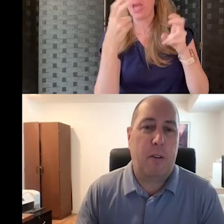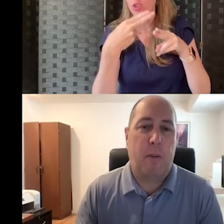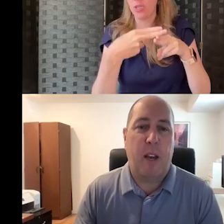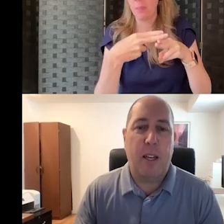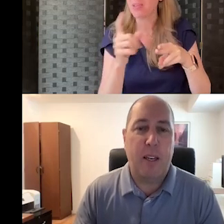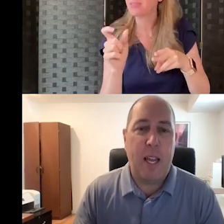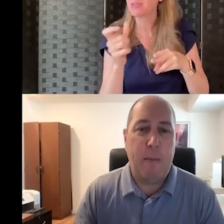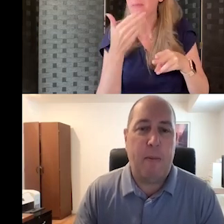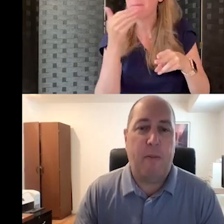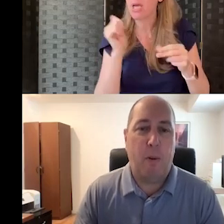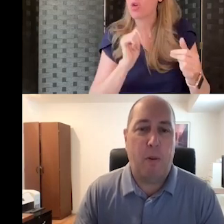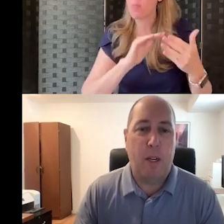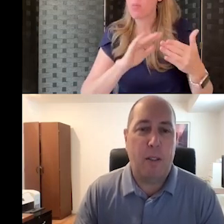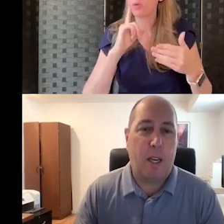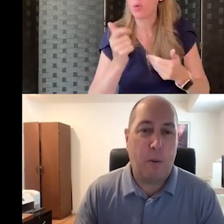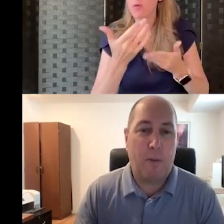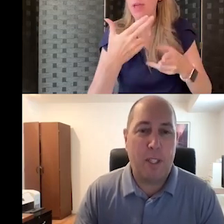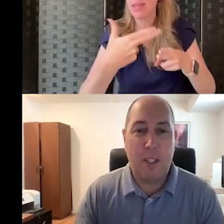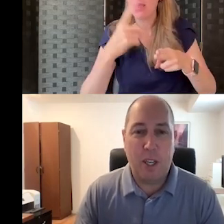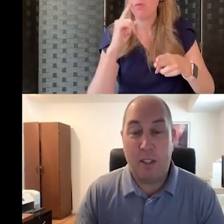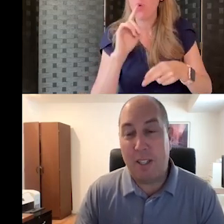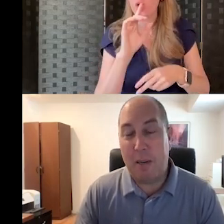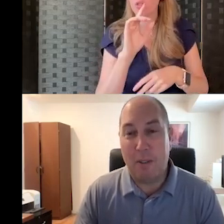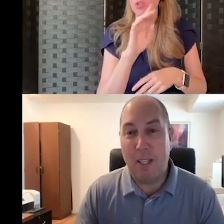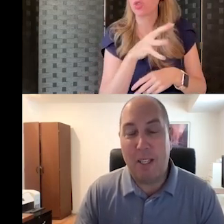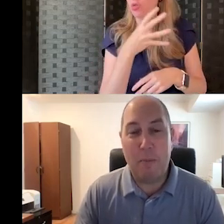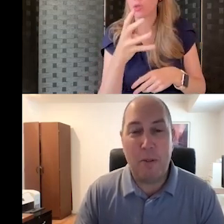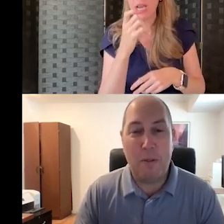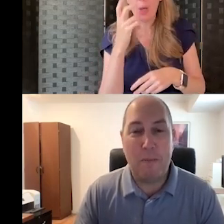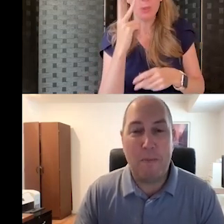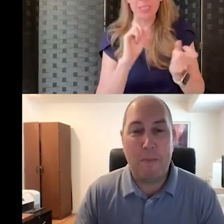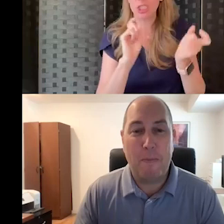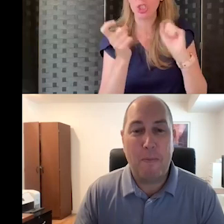to provide a name for the grids? I don't foresee a change to tables anytime soon.